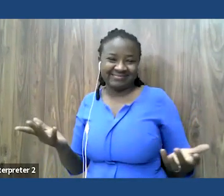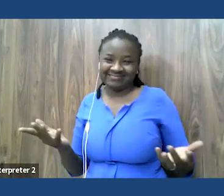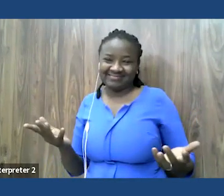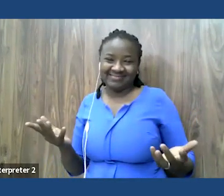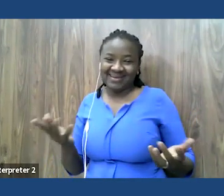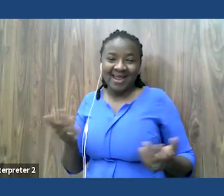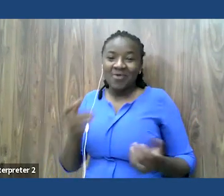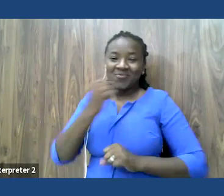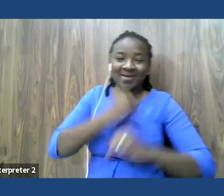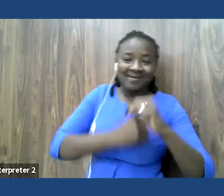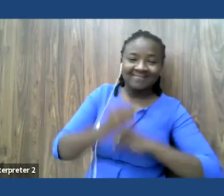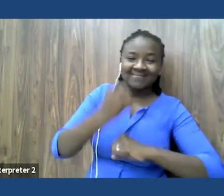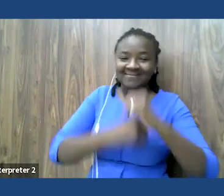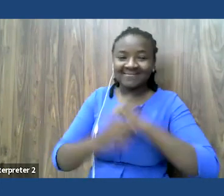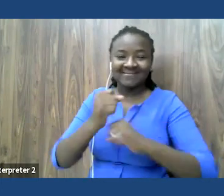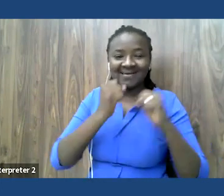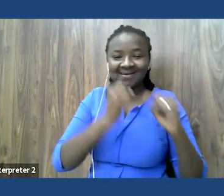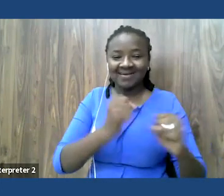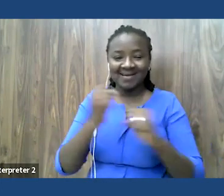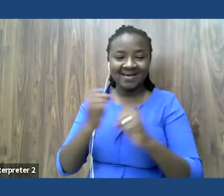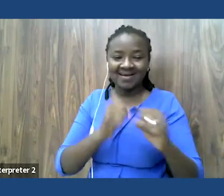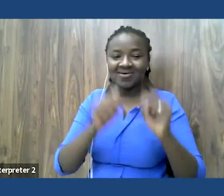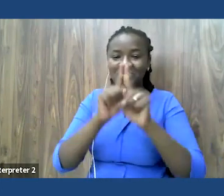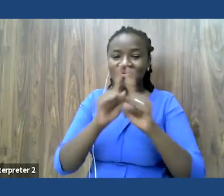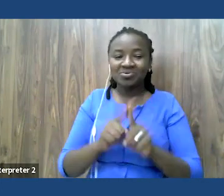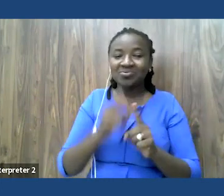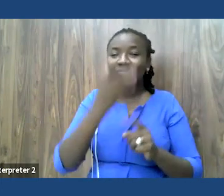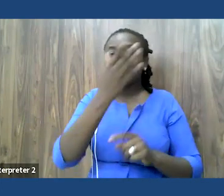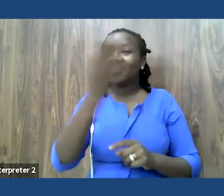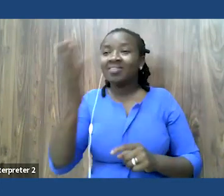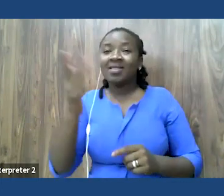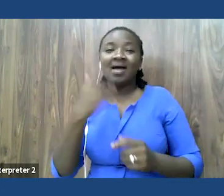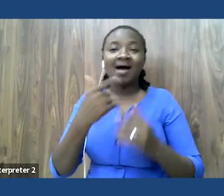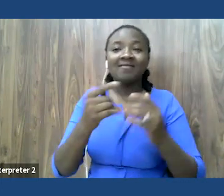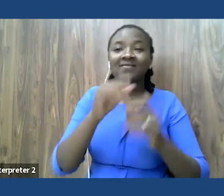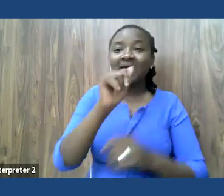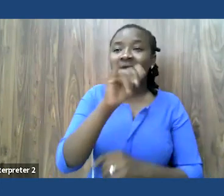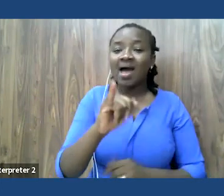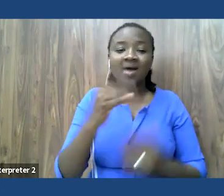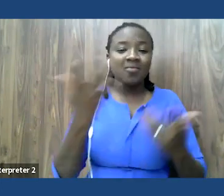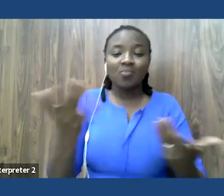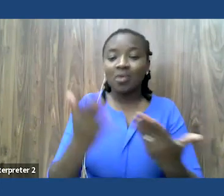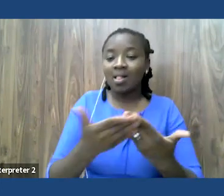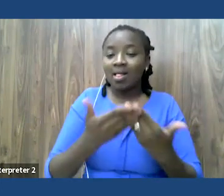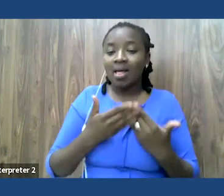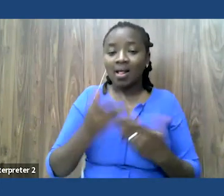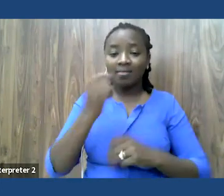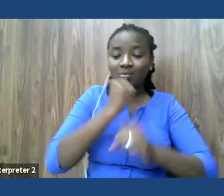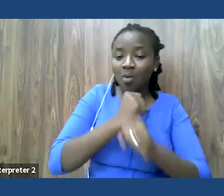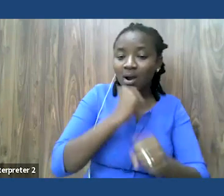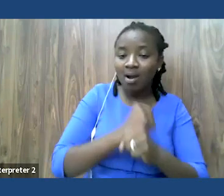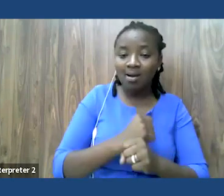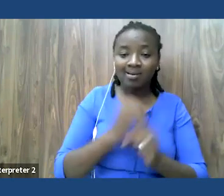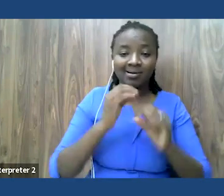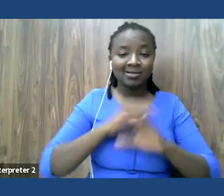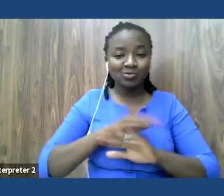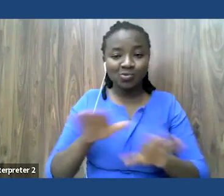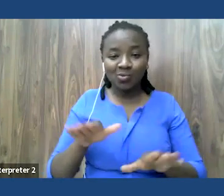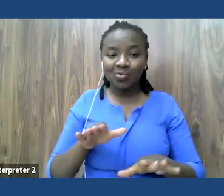out there to allow you to do that or there's very little and very hard to find. How do you find that transition?